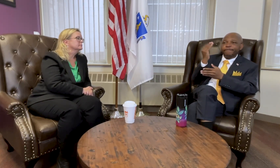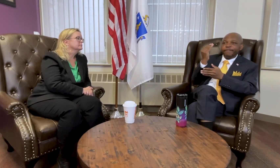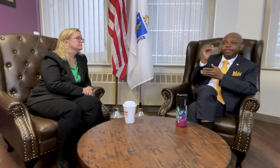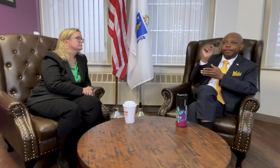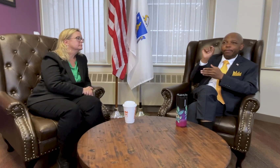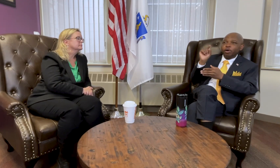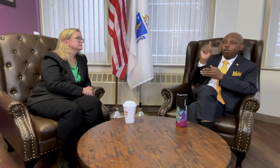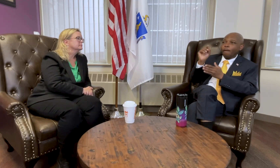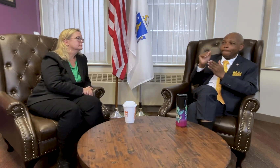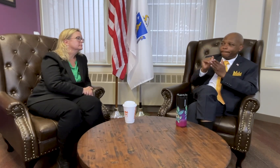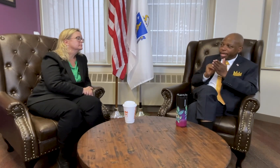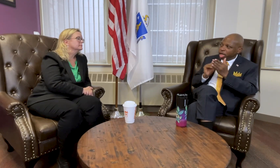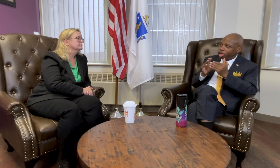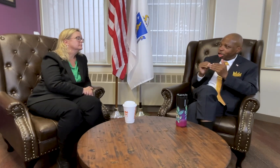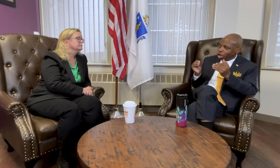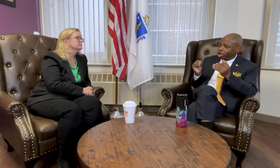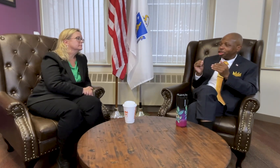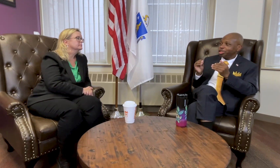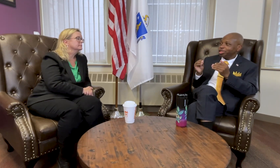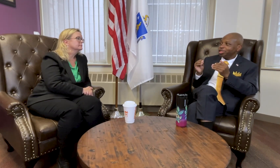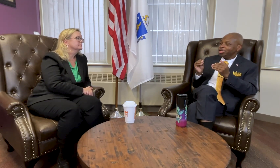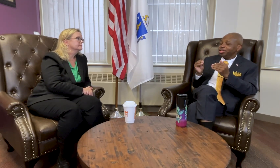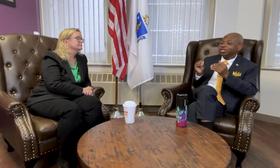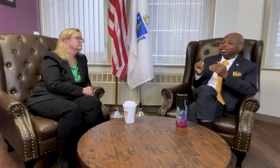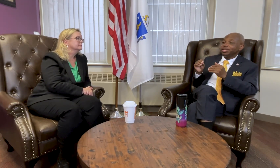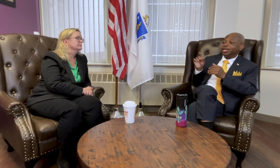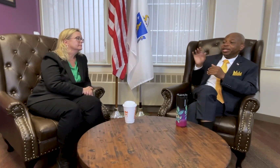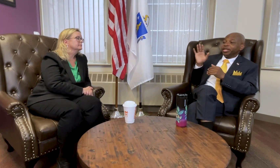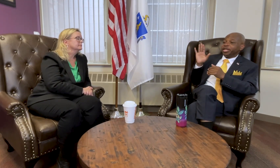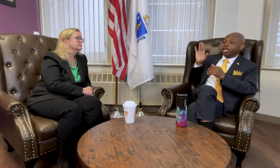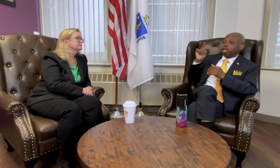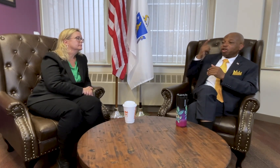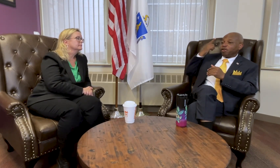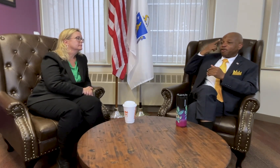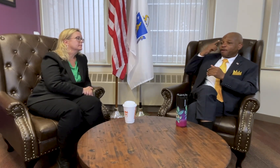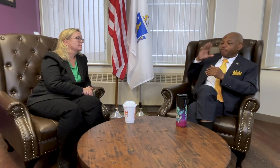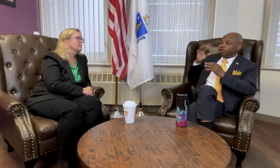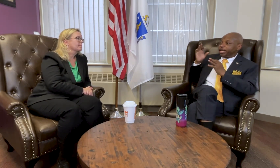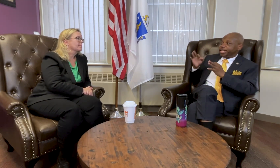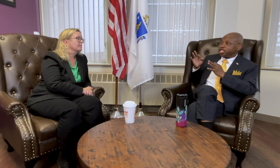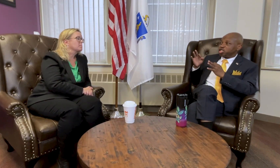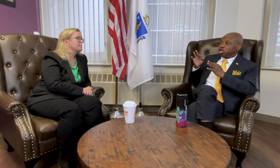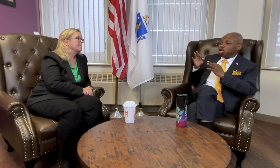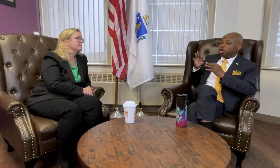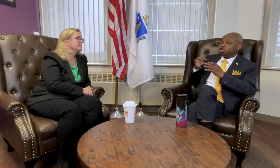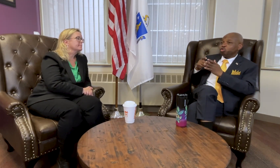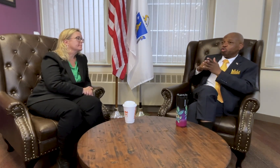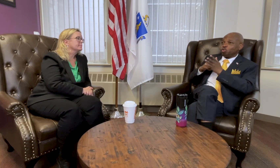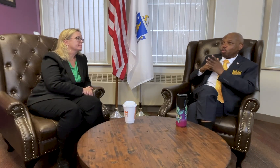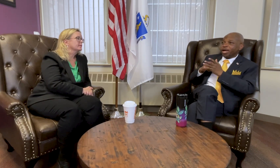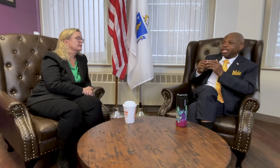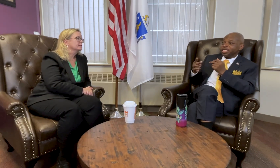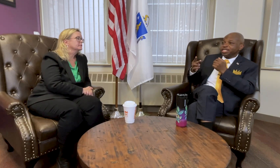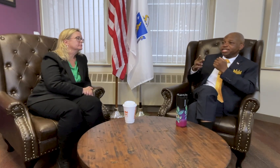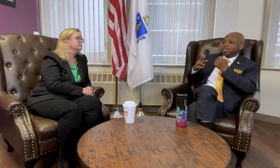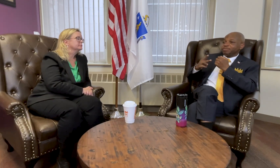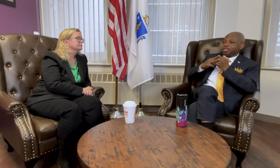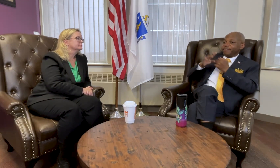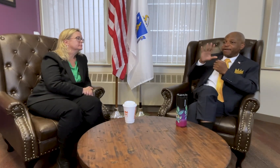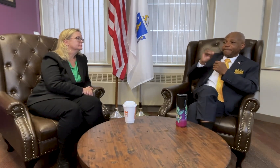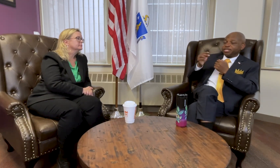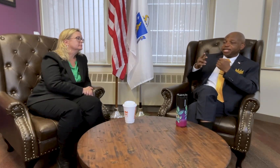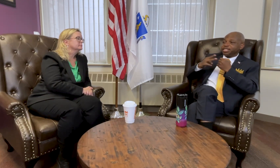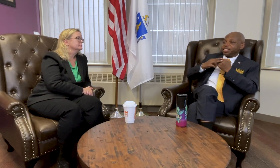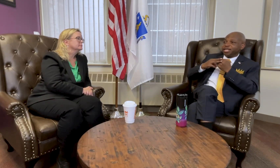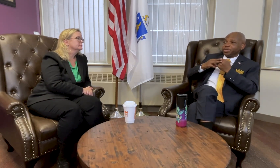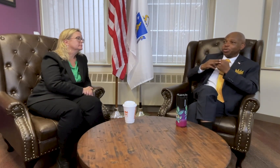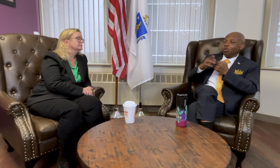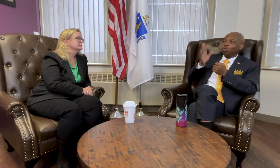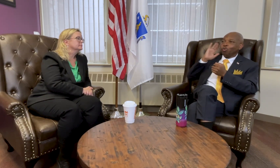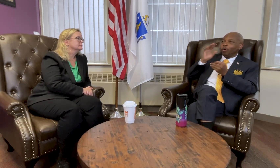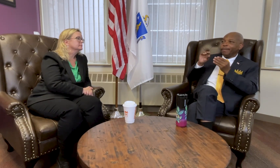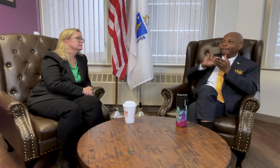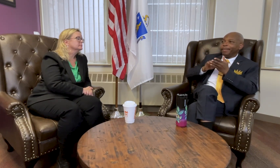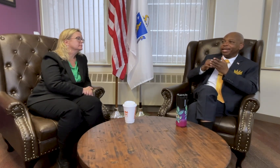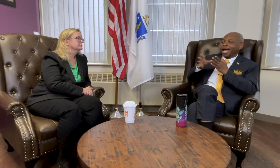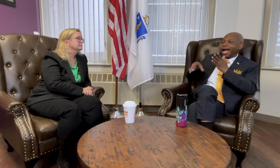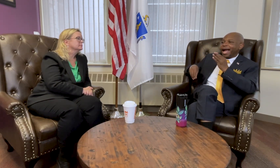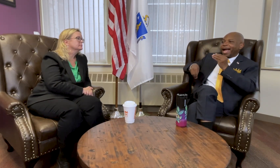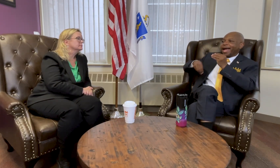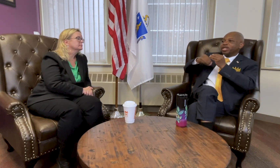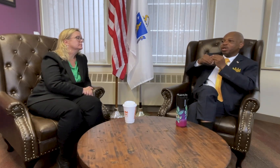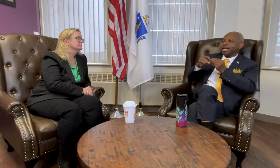revenue of 15.1 million dollars. The Governors’ decision to reserve that 5% brings that number to